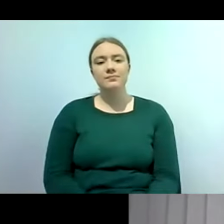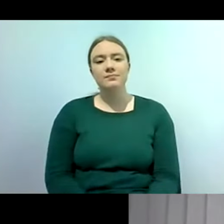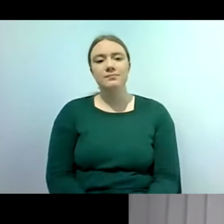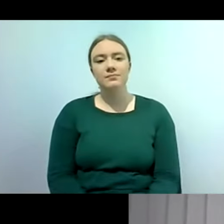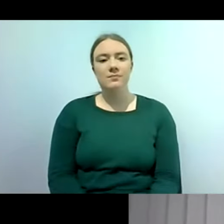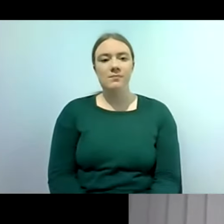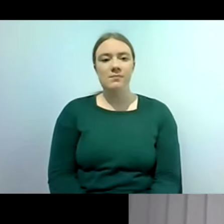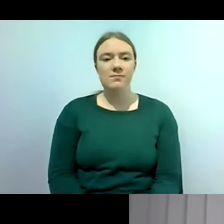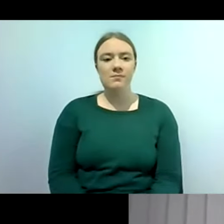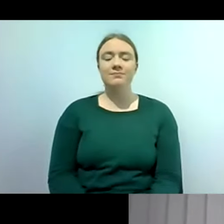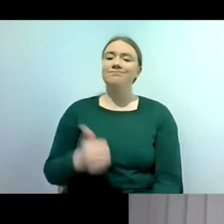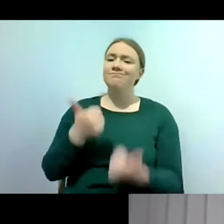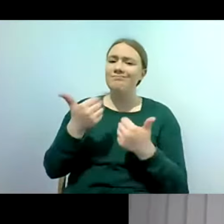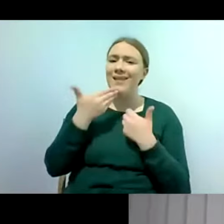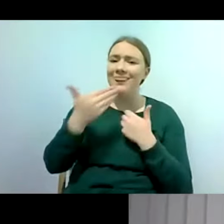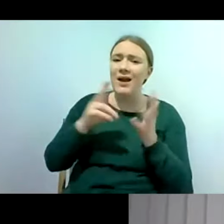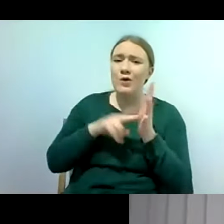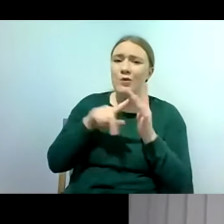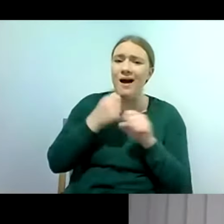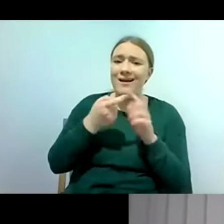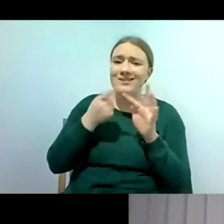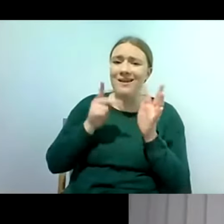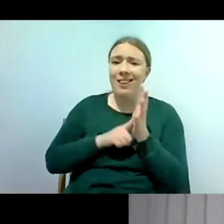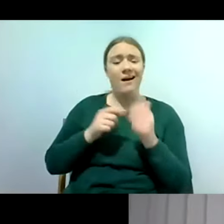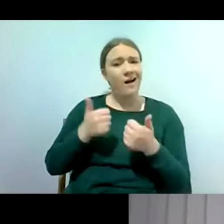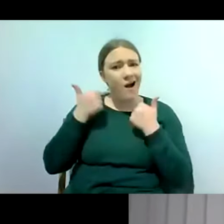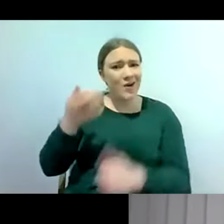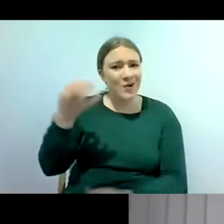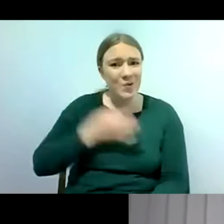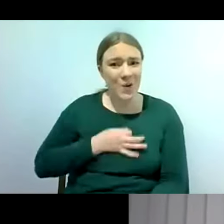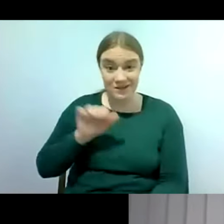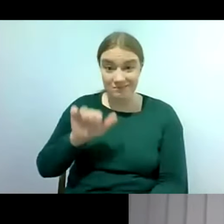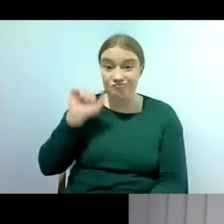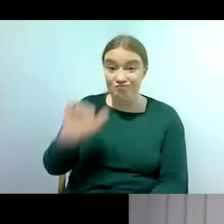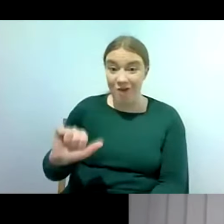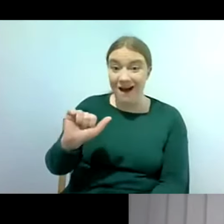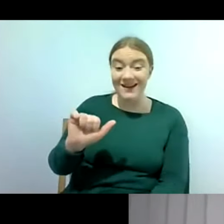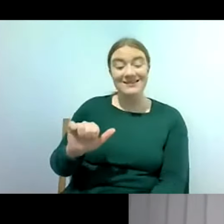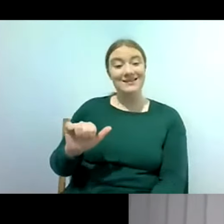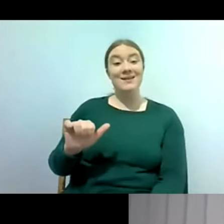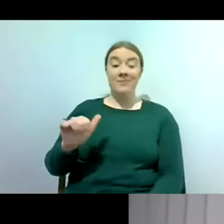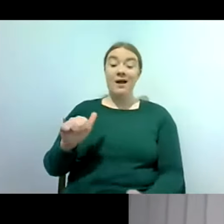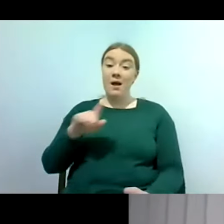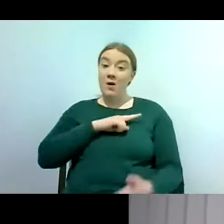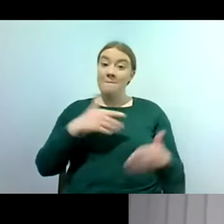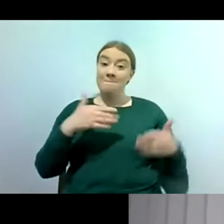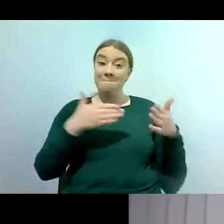thank you nigel uh that's a great question and you're right of course um barriers are only um